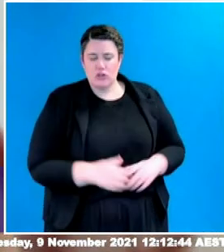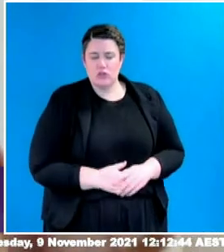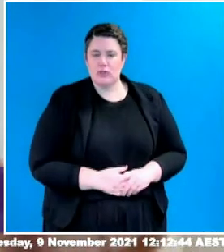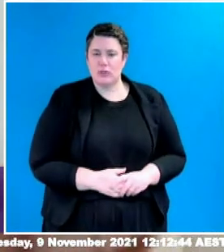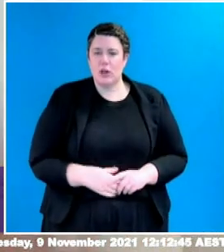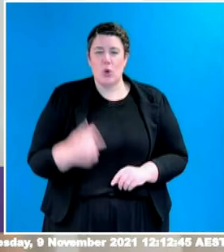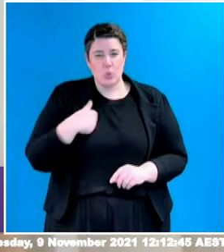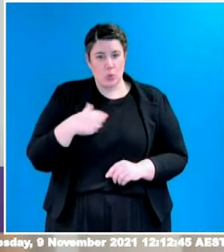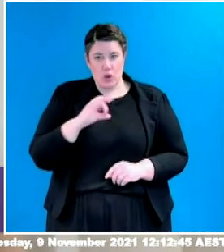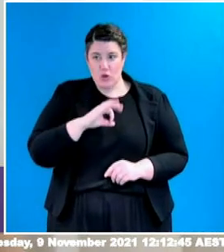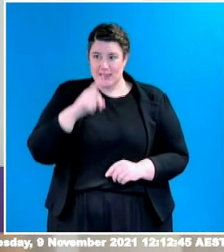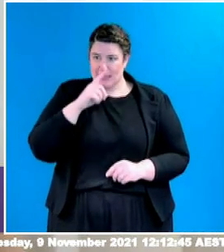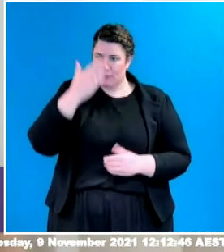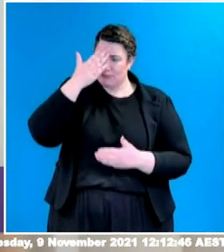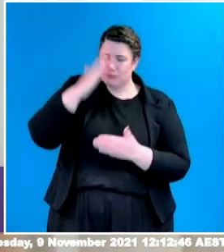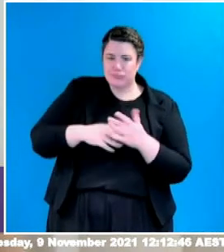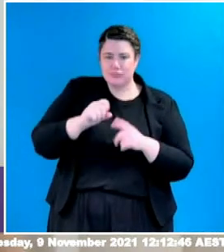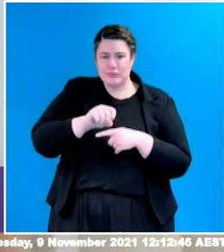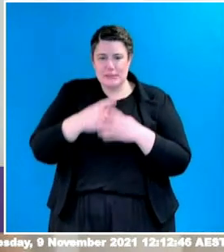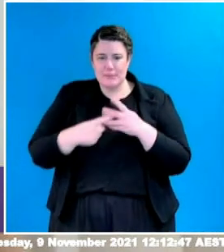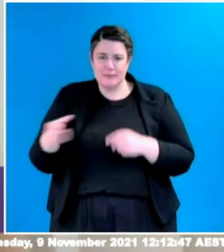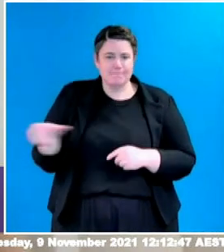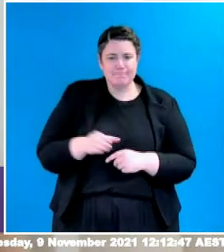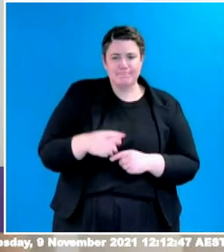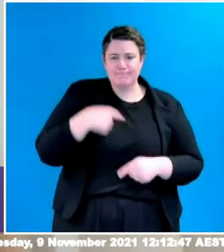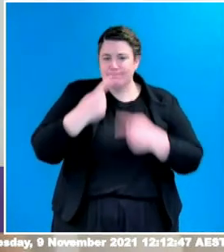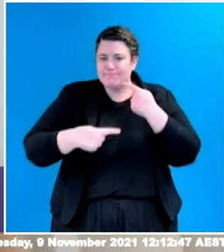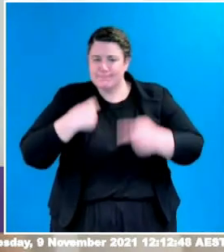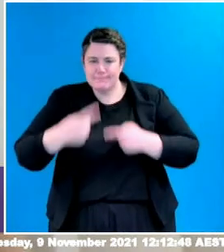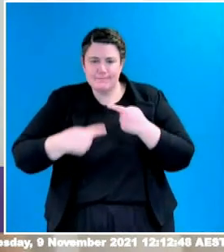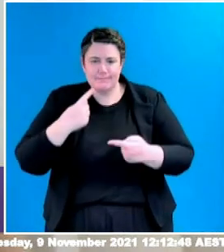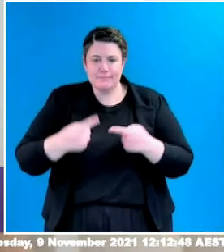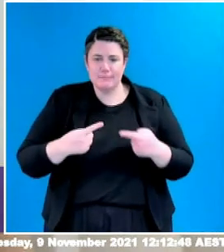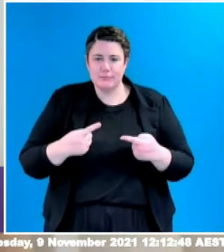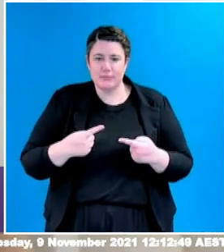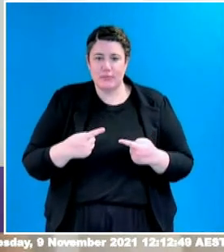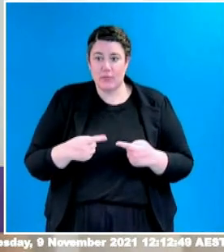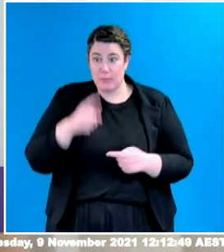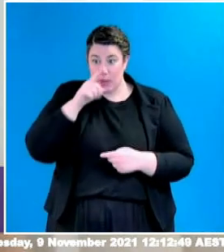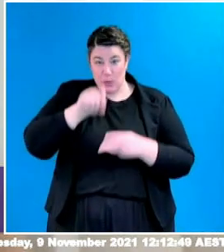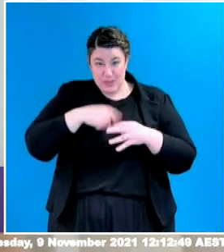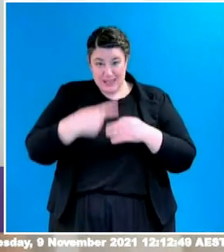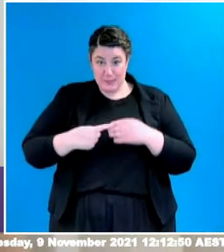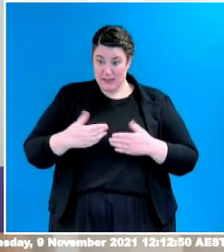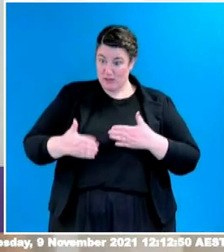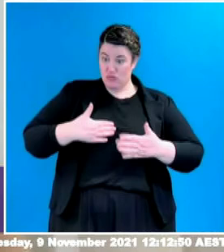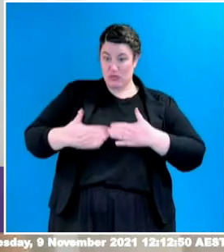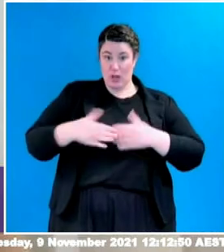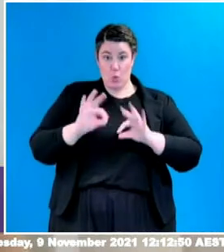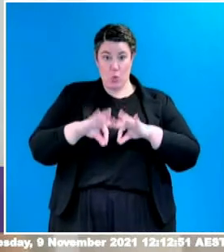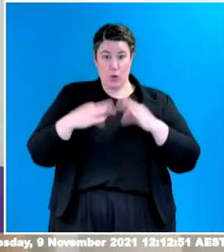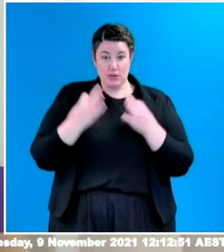particular issue. We are not seeing disabled people running organisations, including